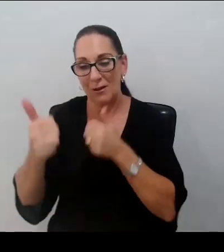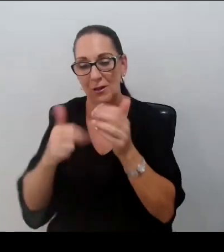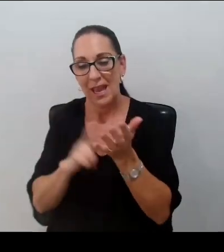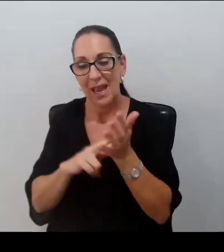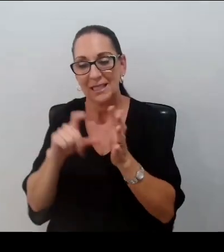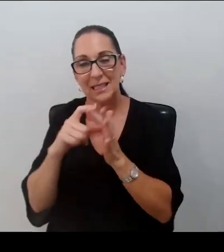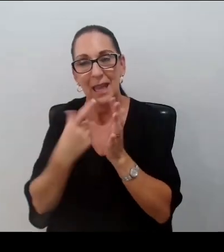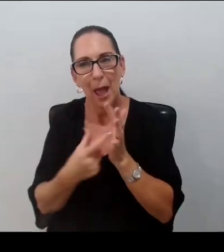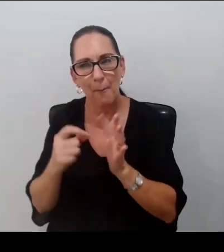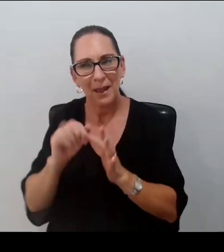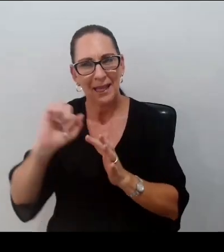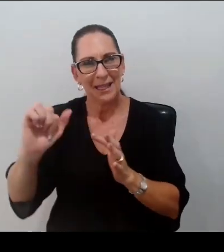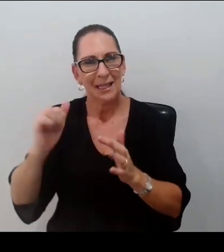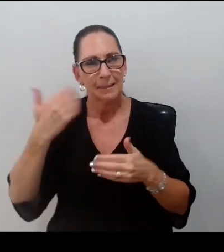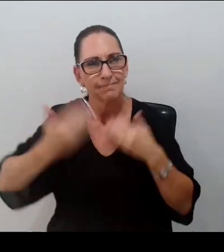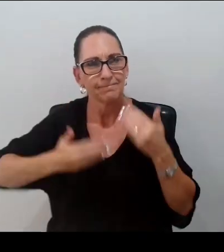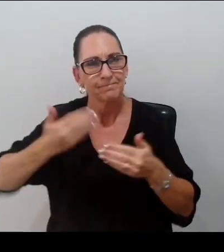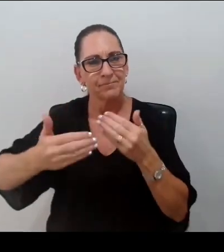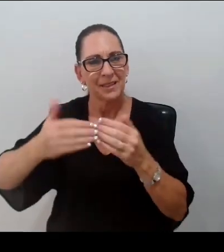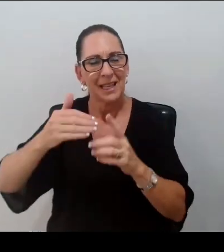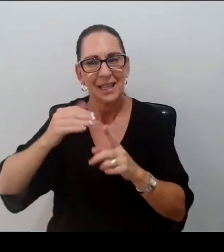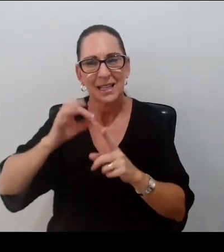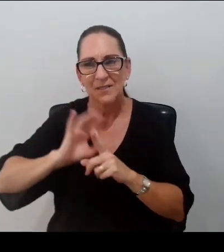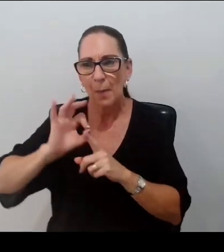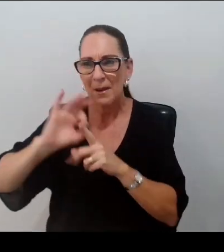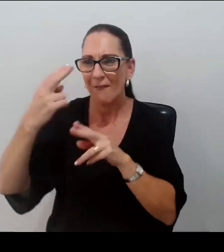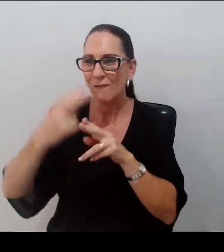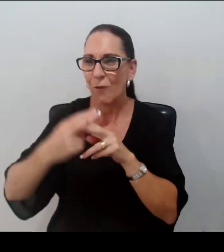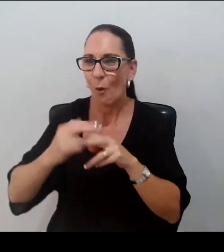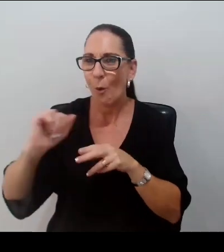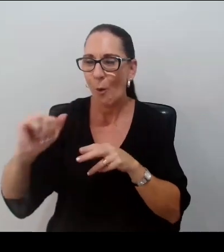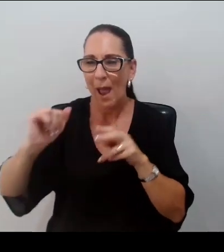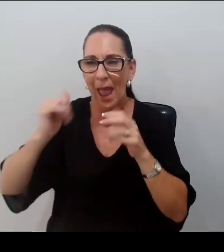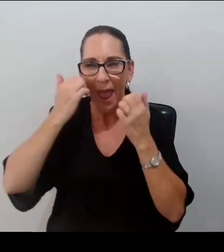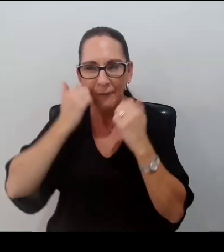progressing the development of evidence-based research. This will help shape policies and